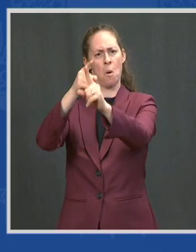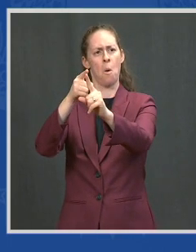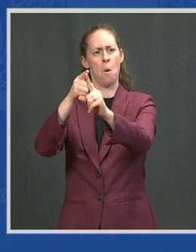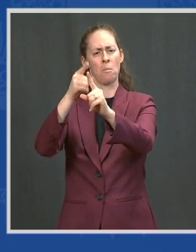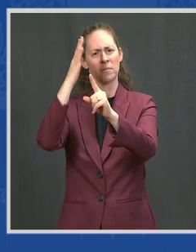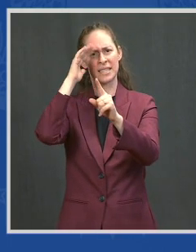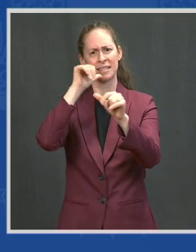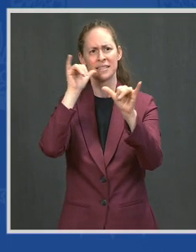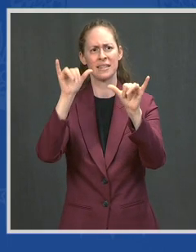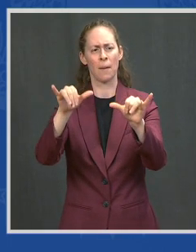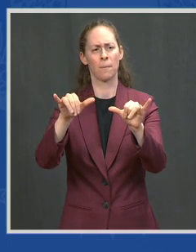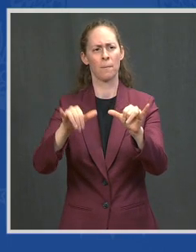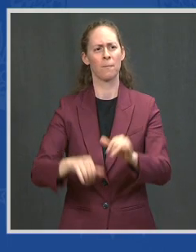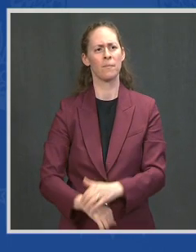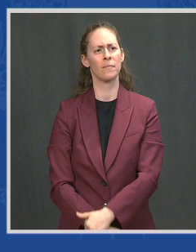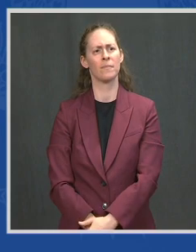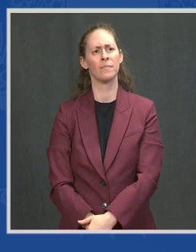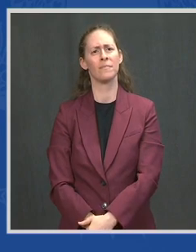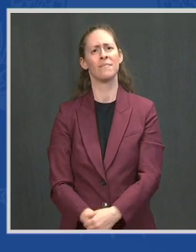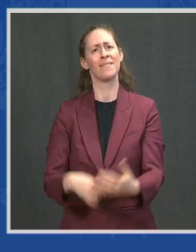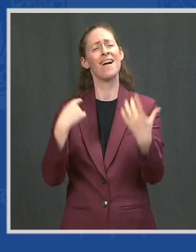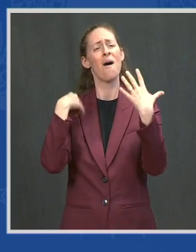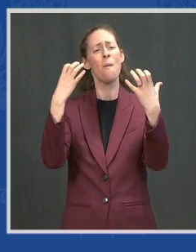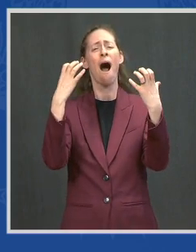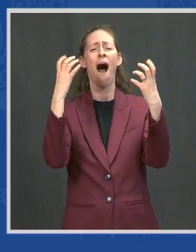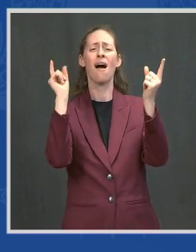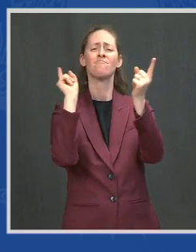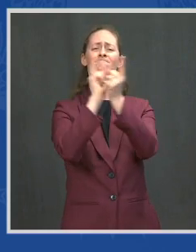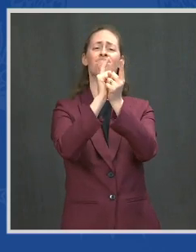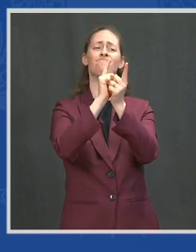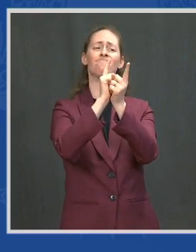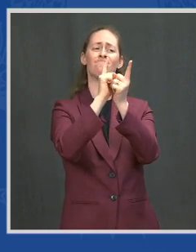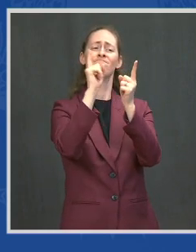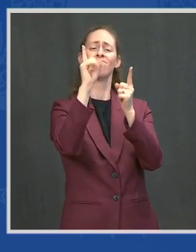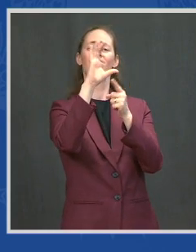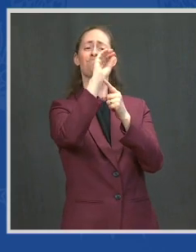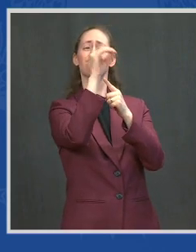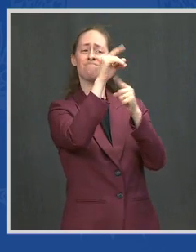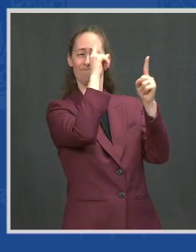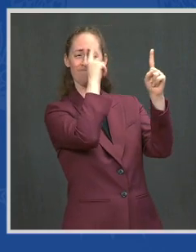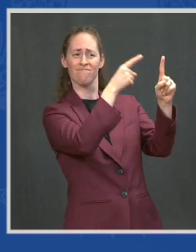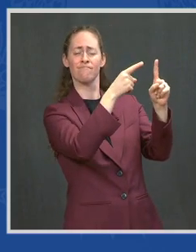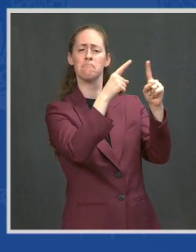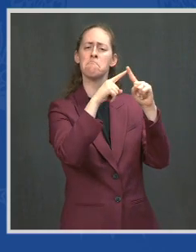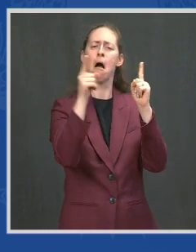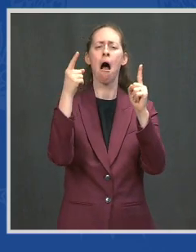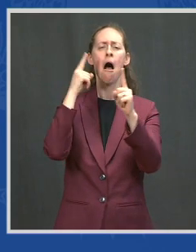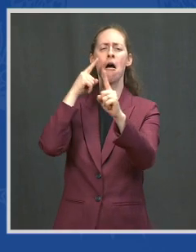we can get to that place between now and July 4th. And by the way, it's not like July 4th the door is closed.